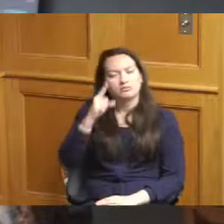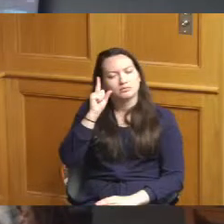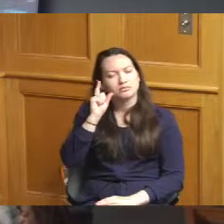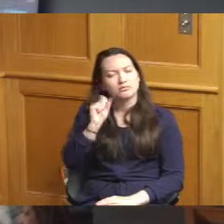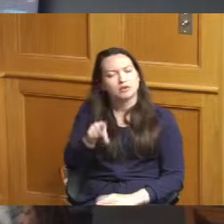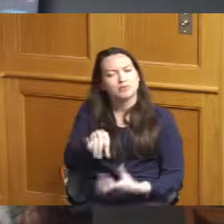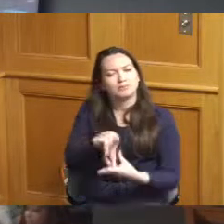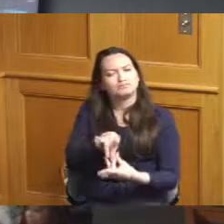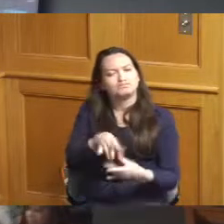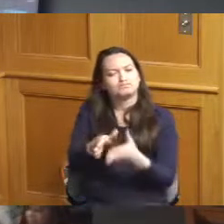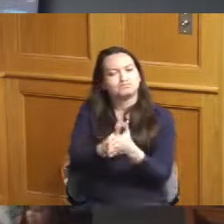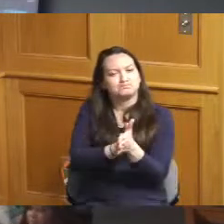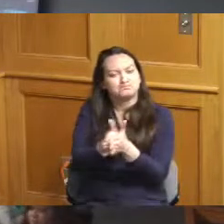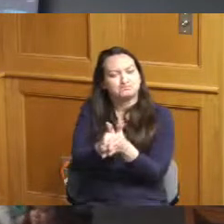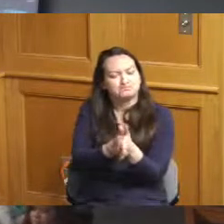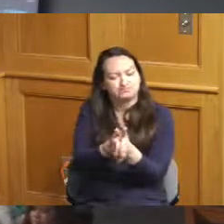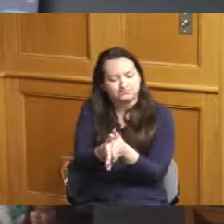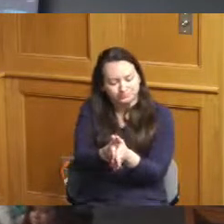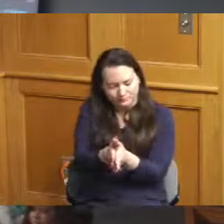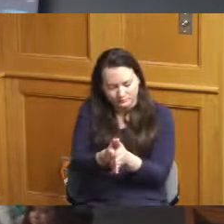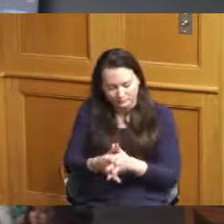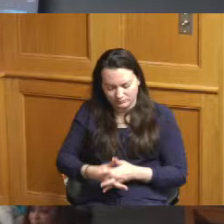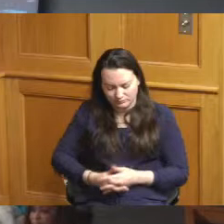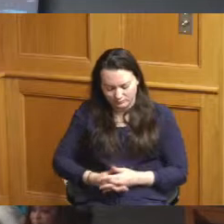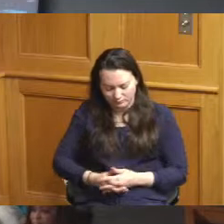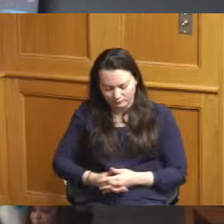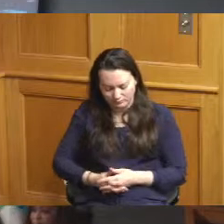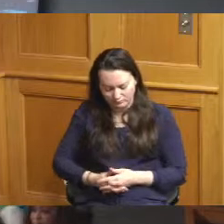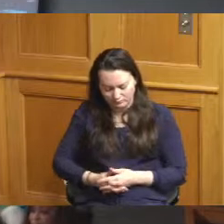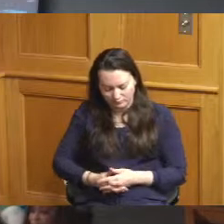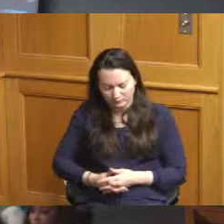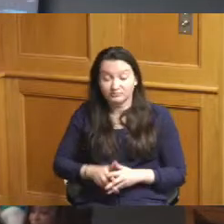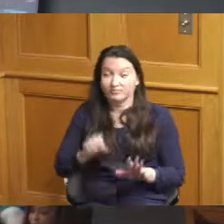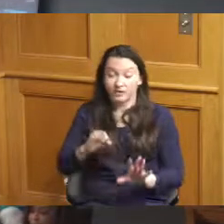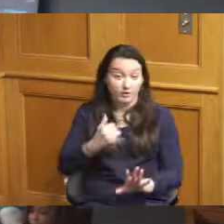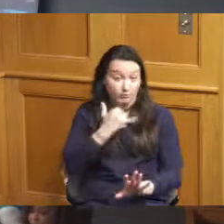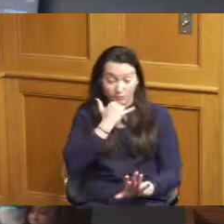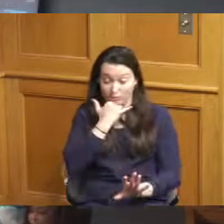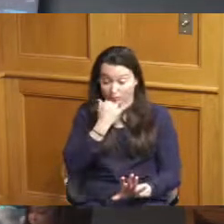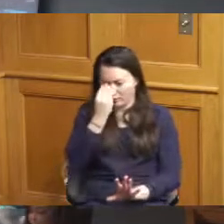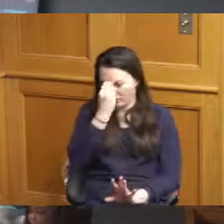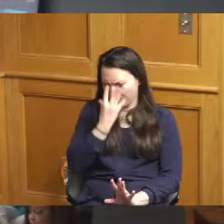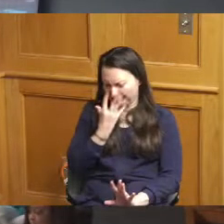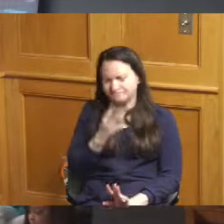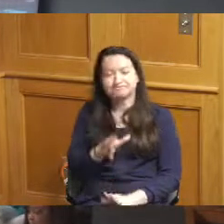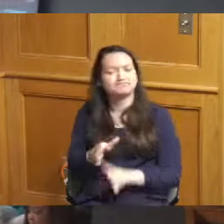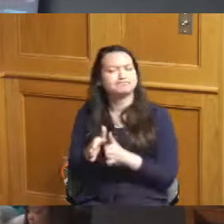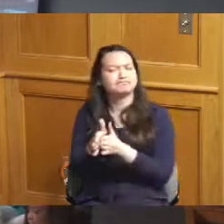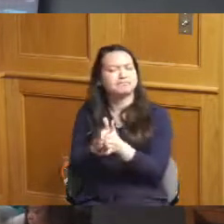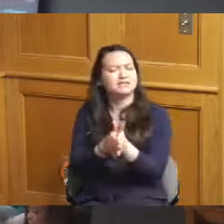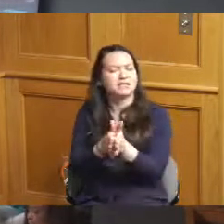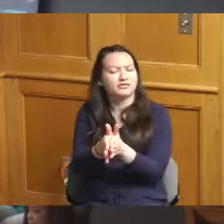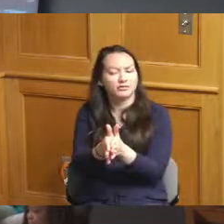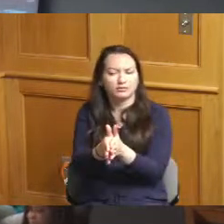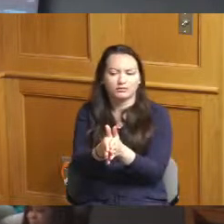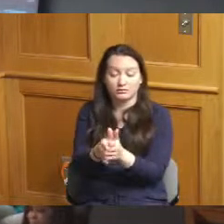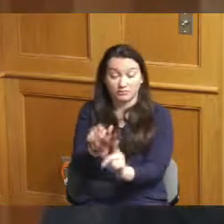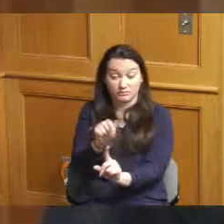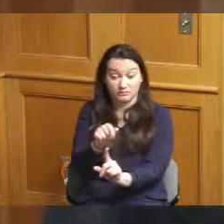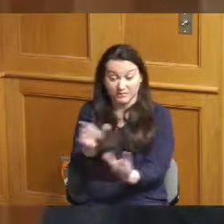begin with you know correct me if I'm wrong but the incentive is to encourage retention